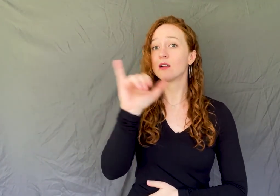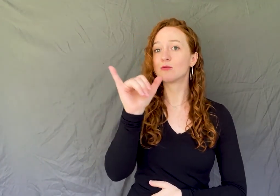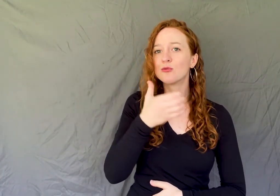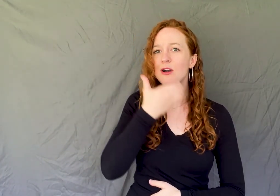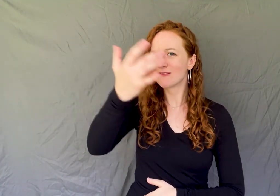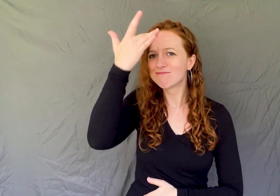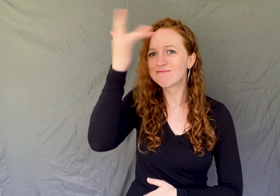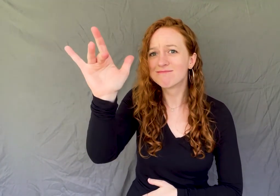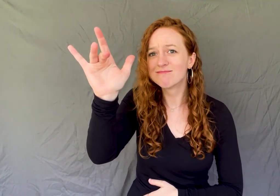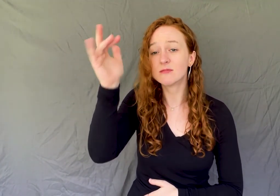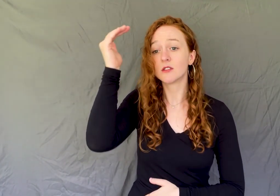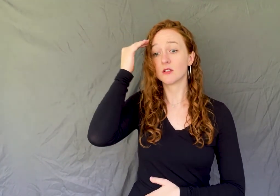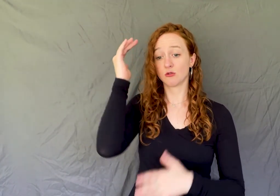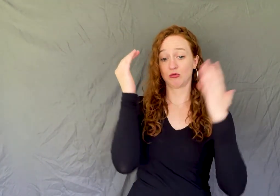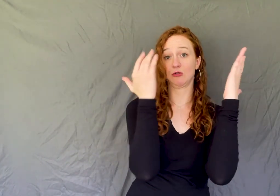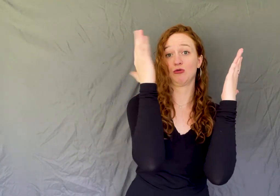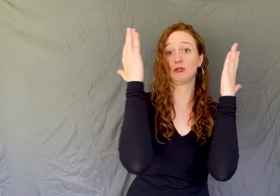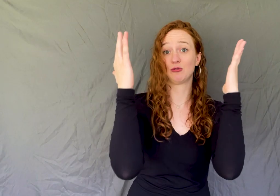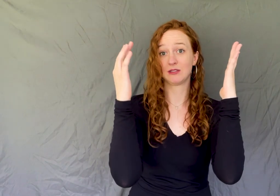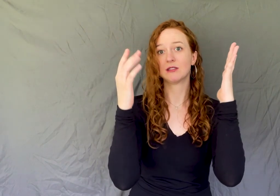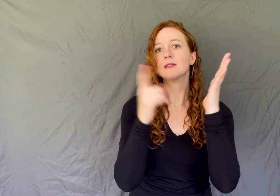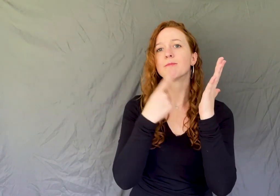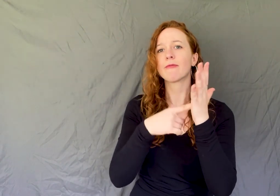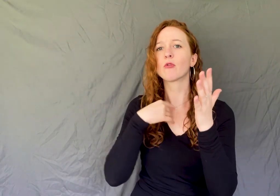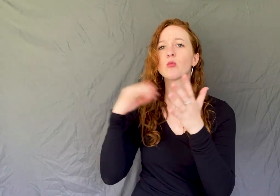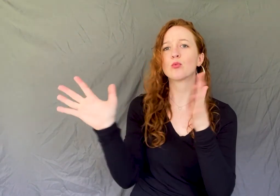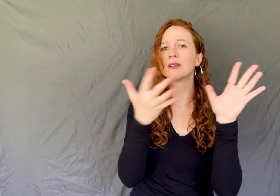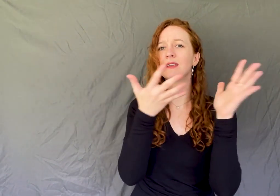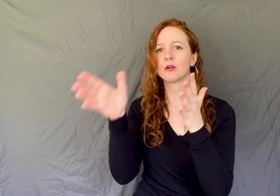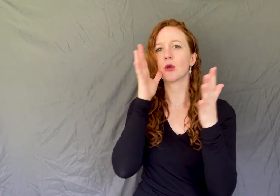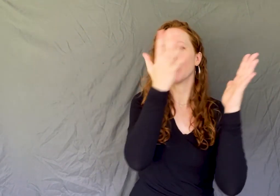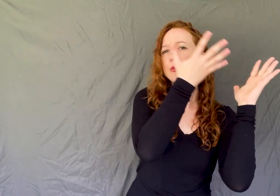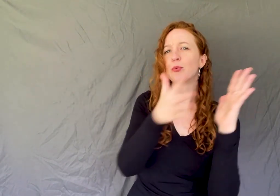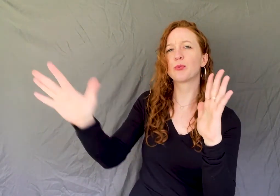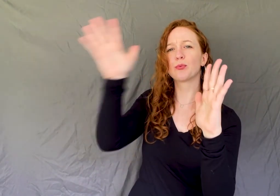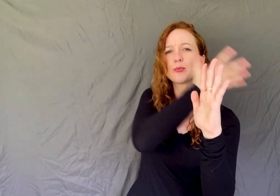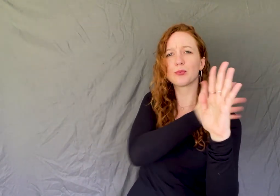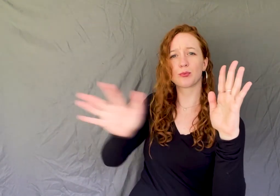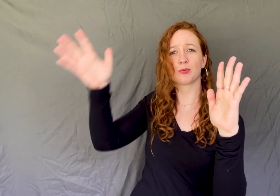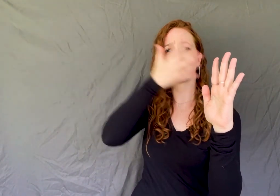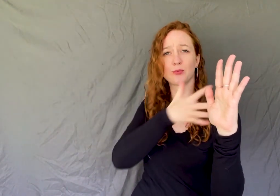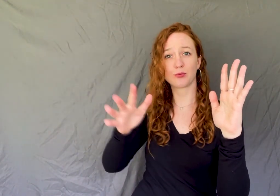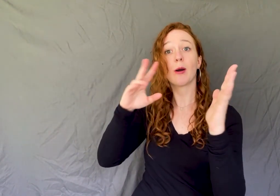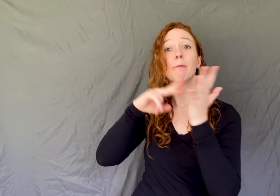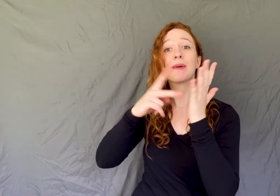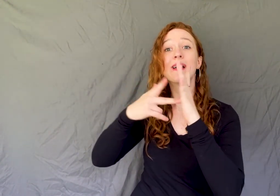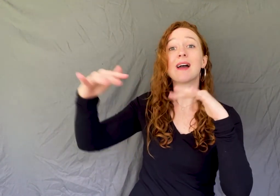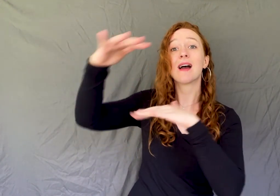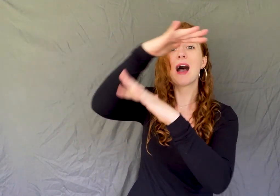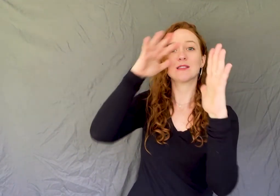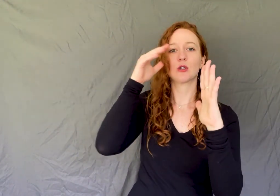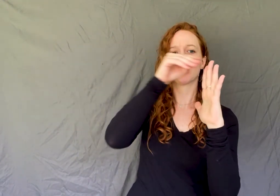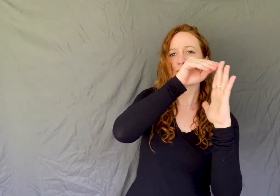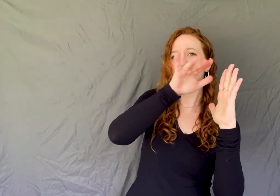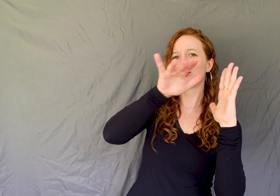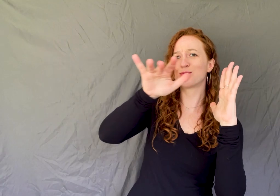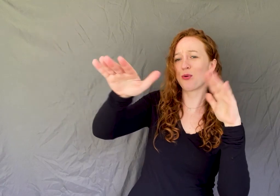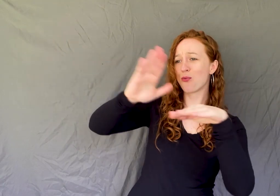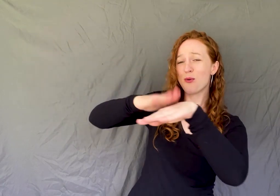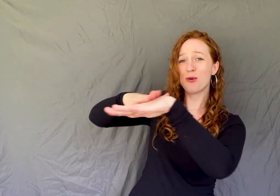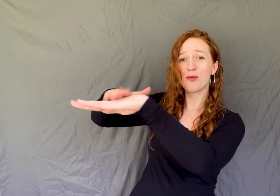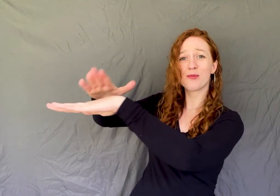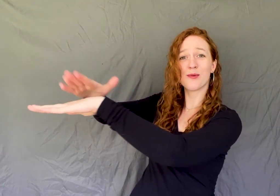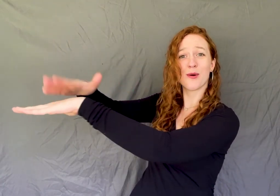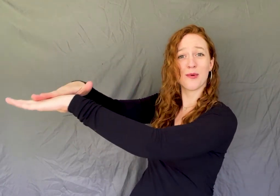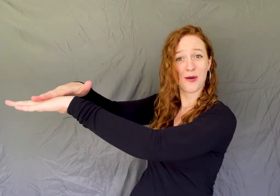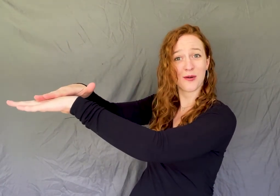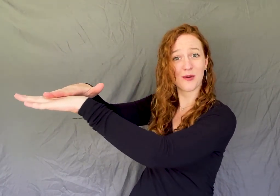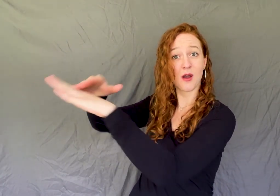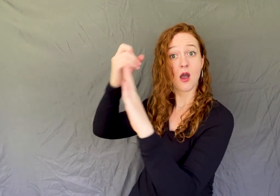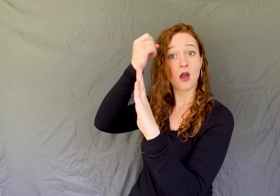Or else the giraffes moved upwind. Because the scent messages are carried to nearby trees on the breeze,